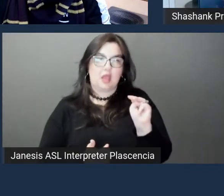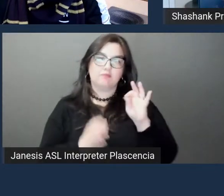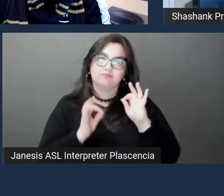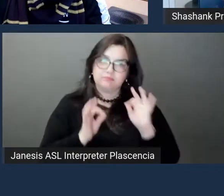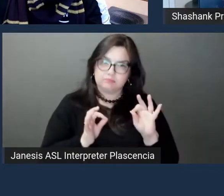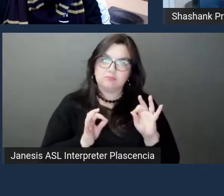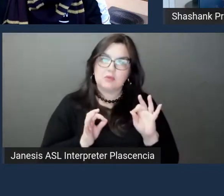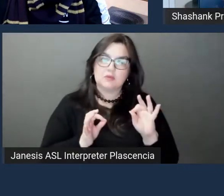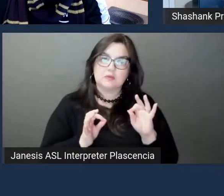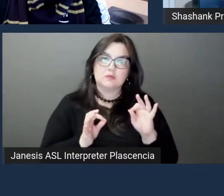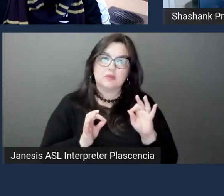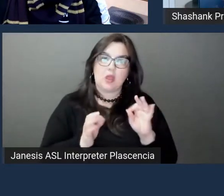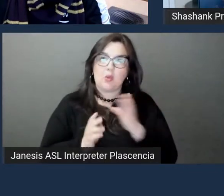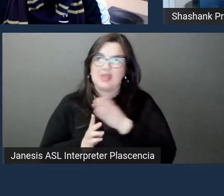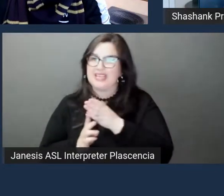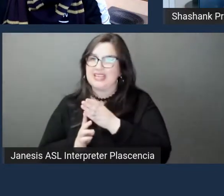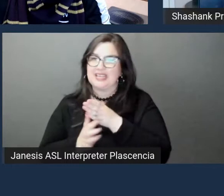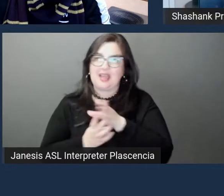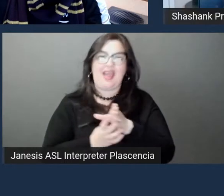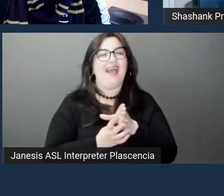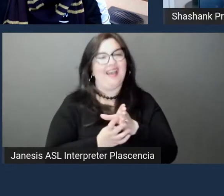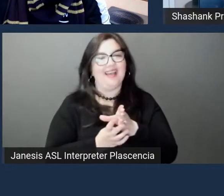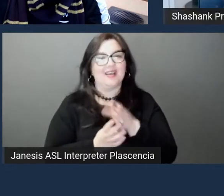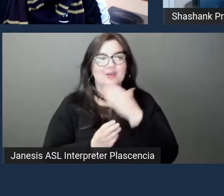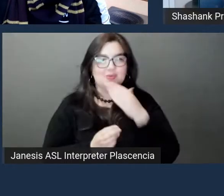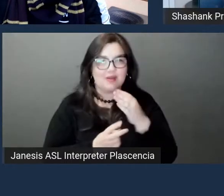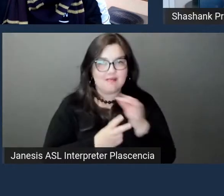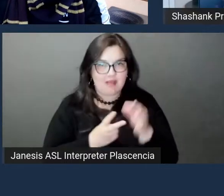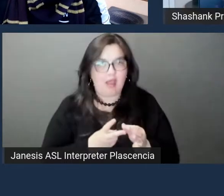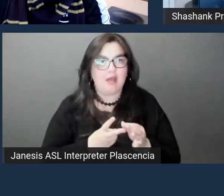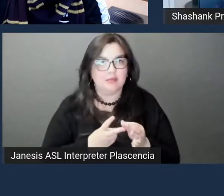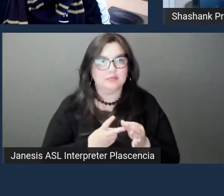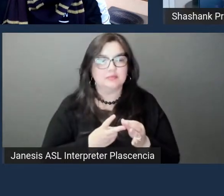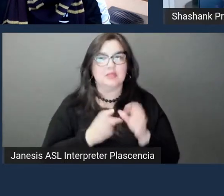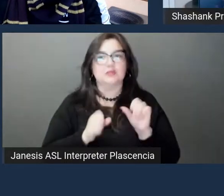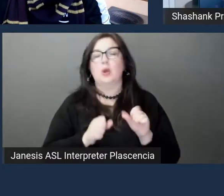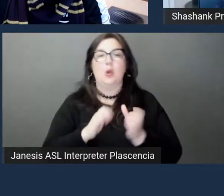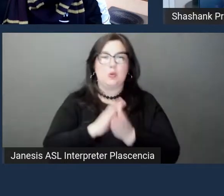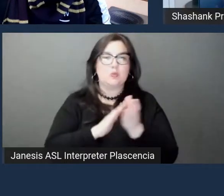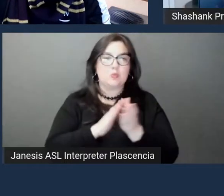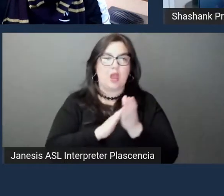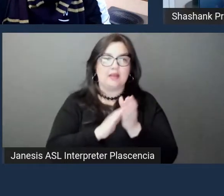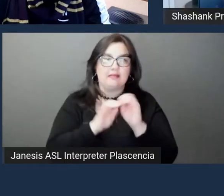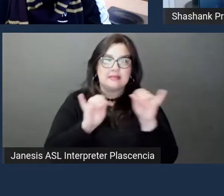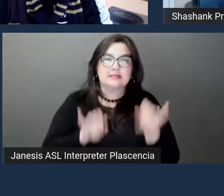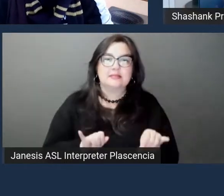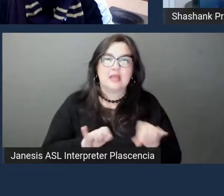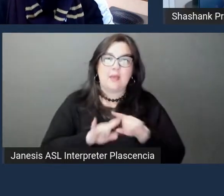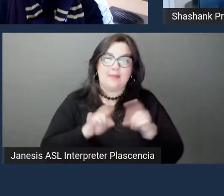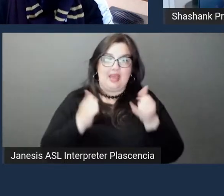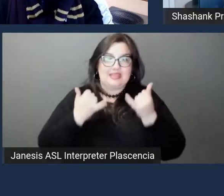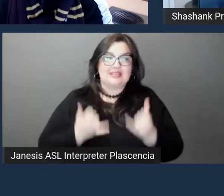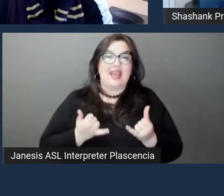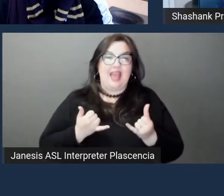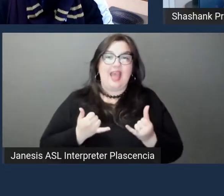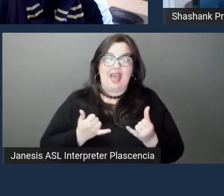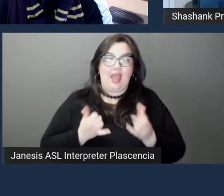to run in the applications on premises so on the sector. Well now the customers are own and all the resources can have